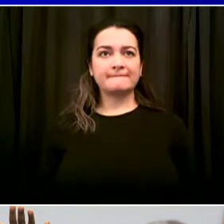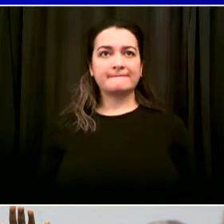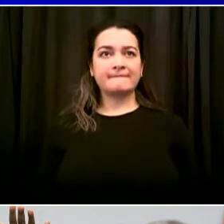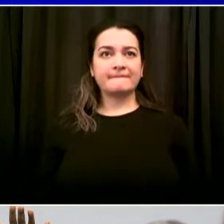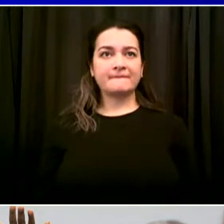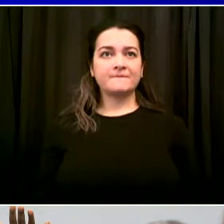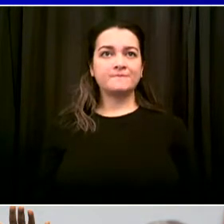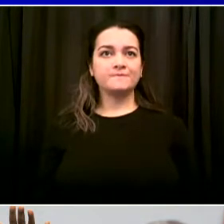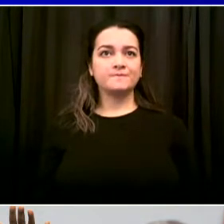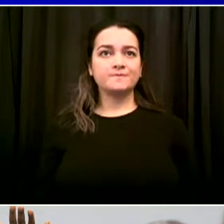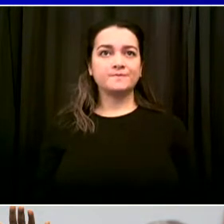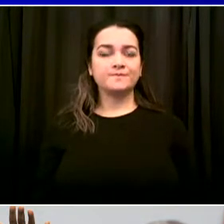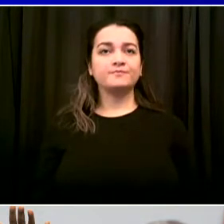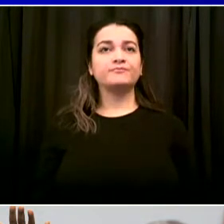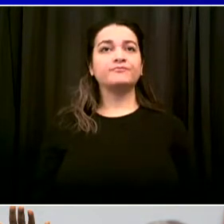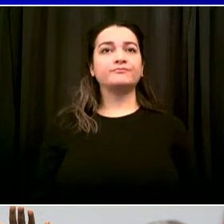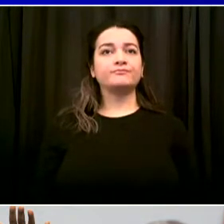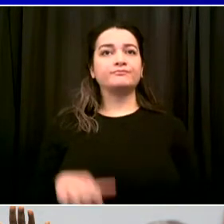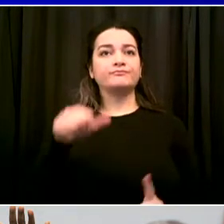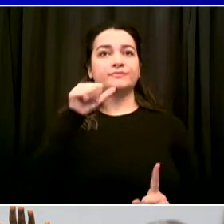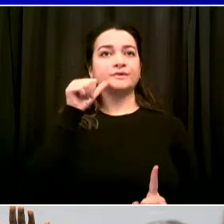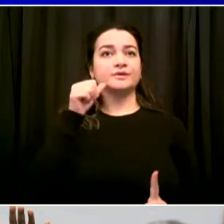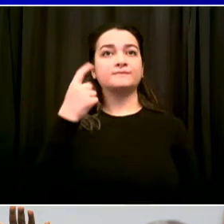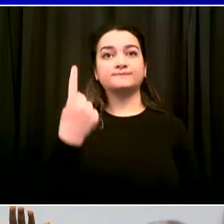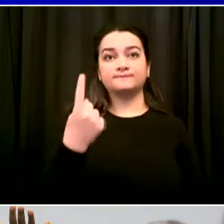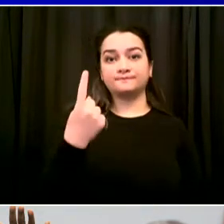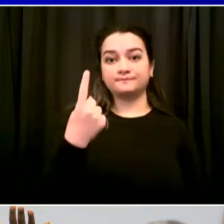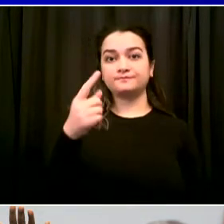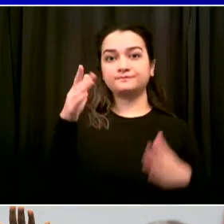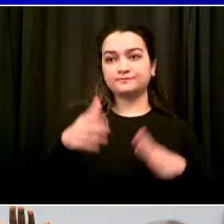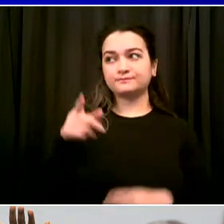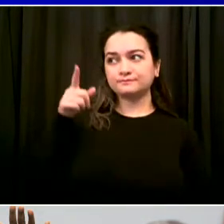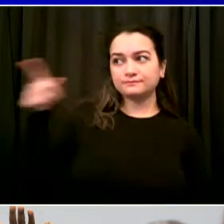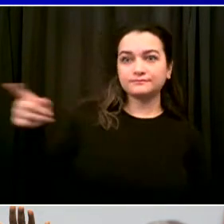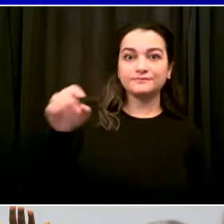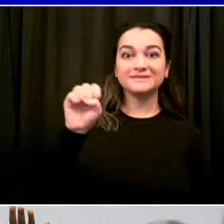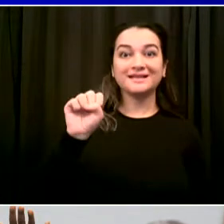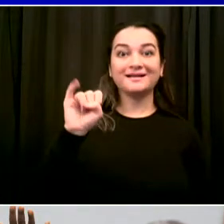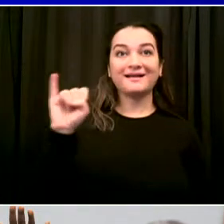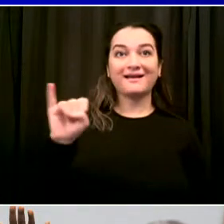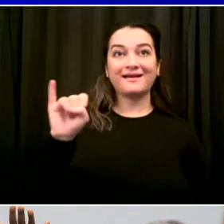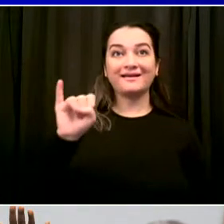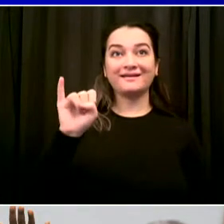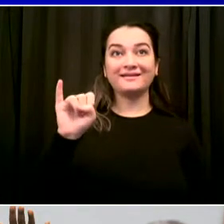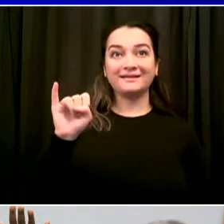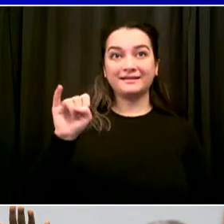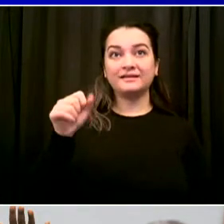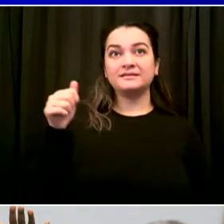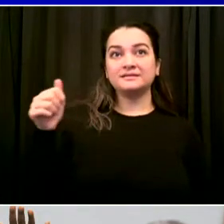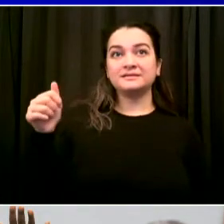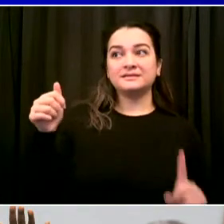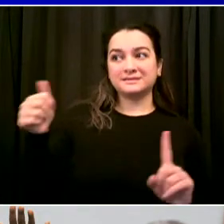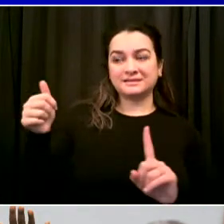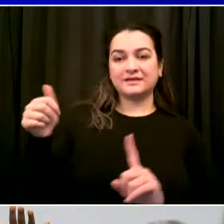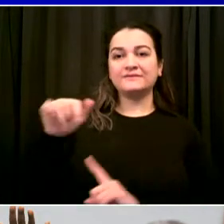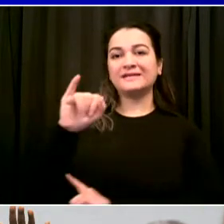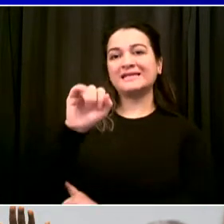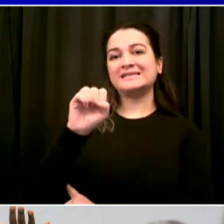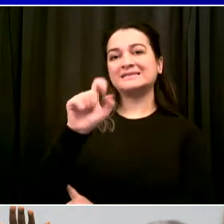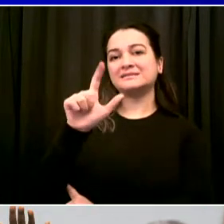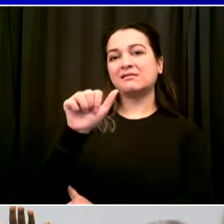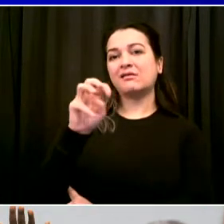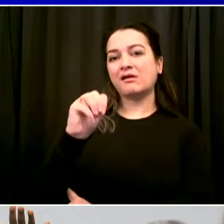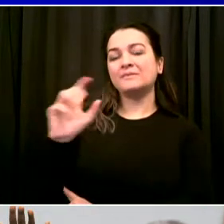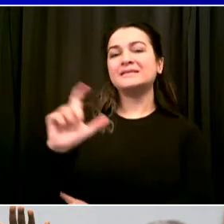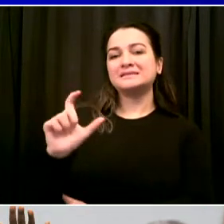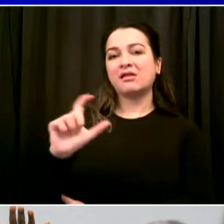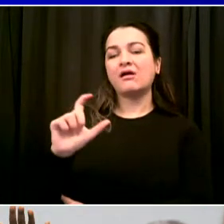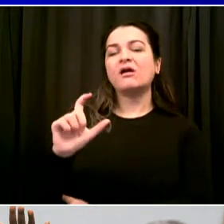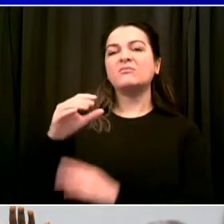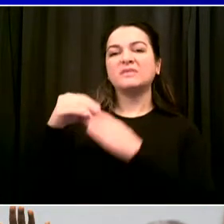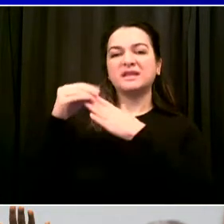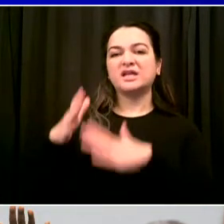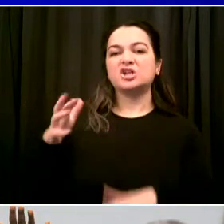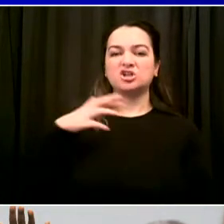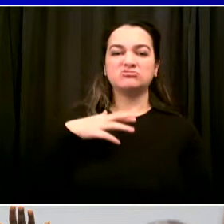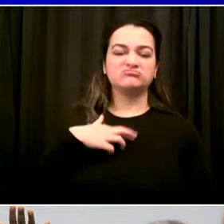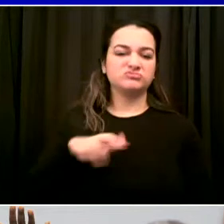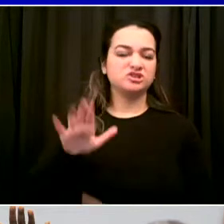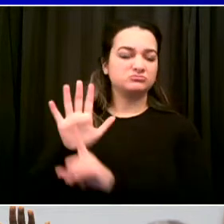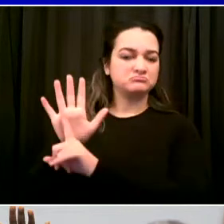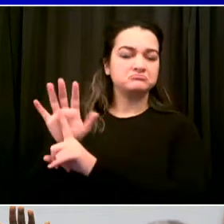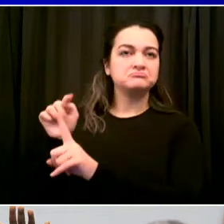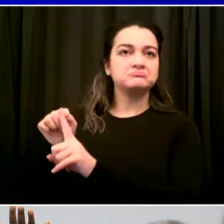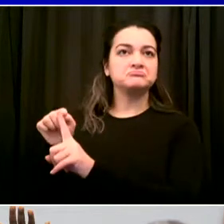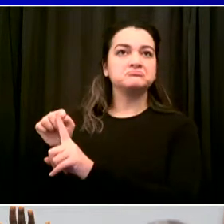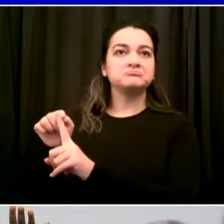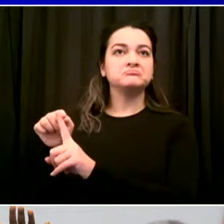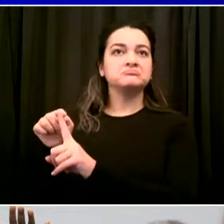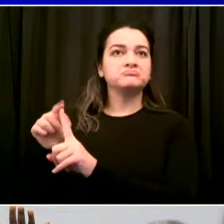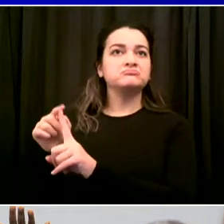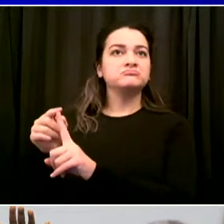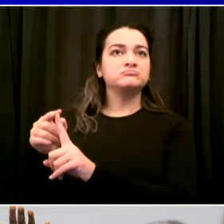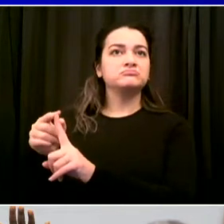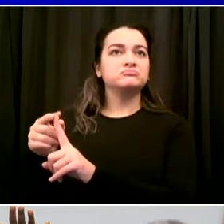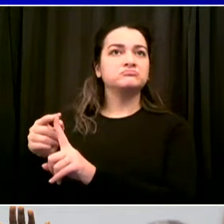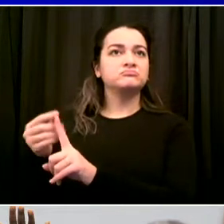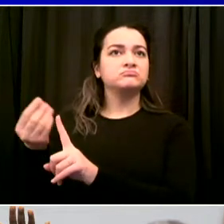YESTERDAY, WHAT ABOUT CLERGY,